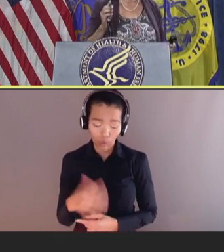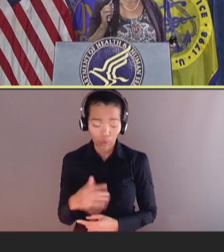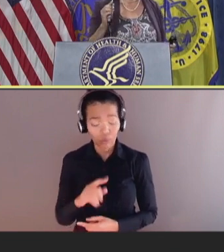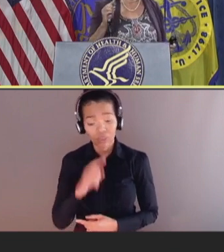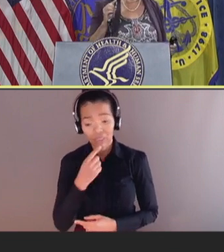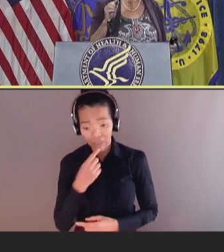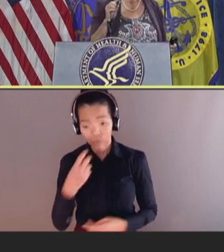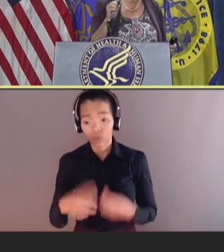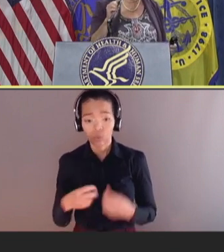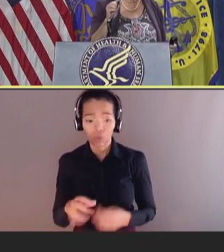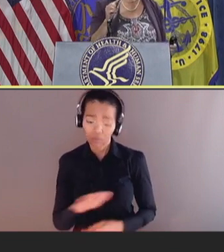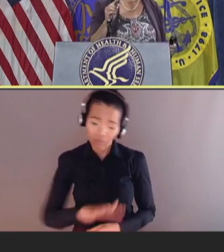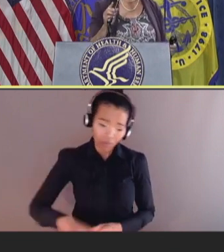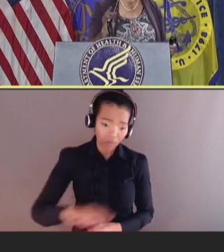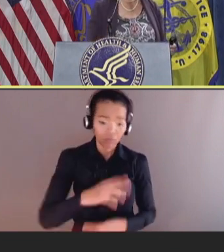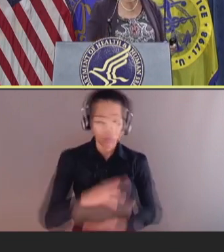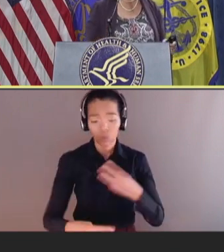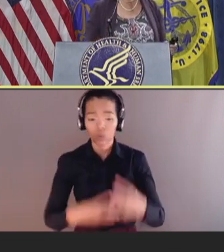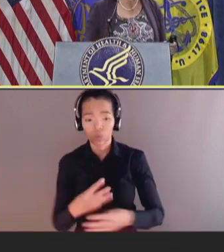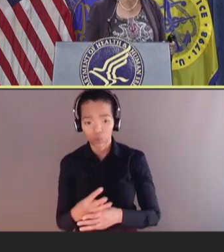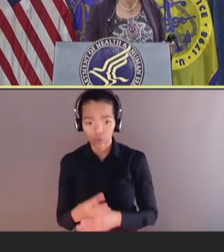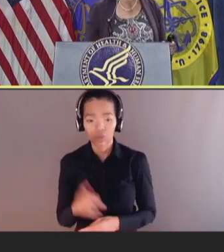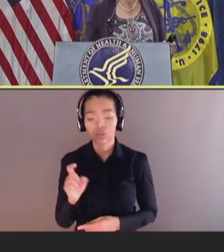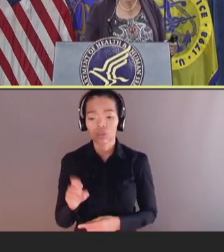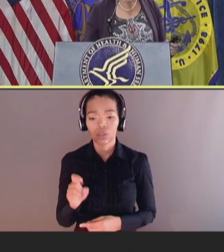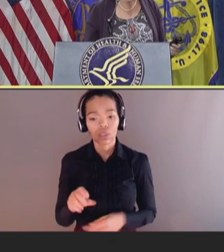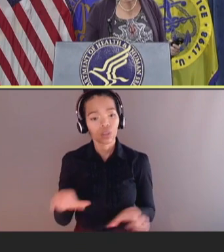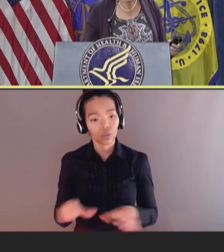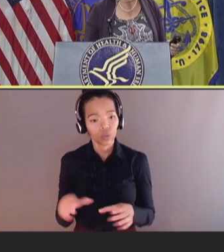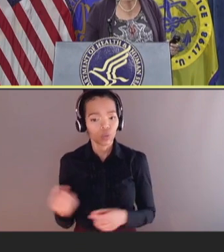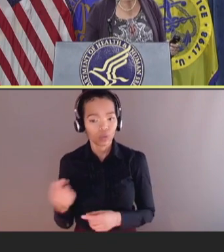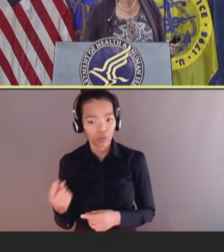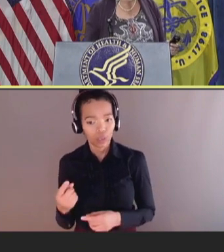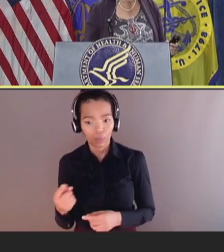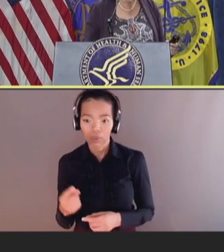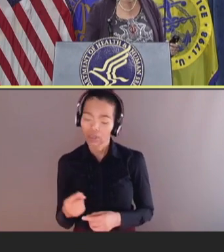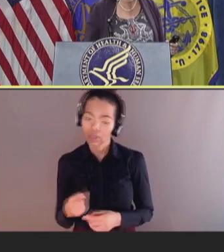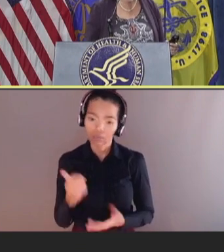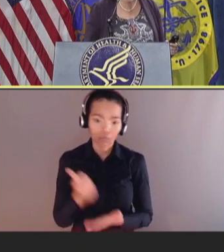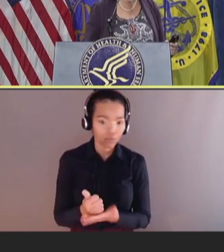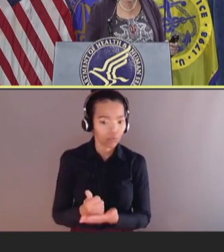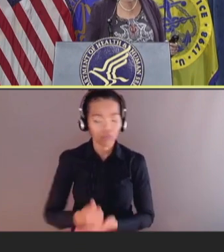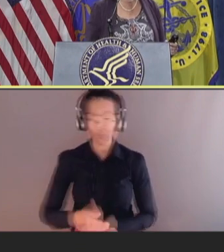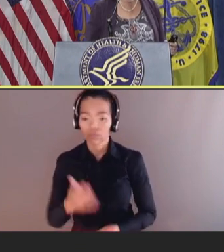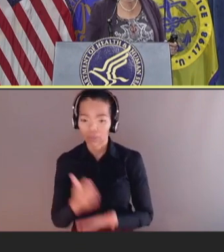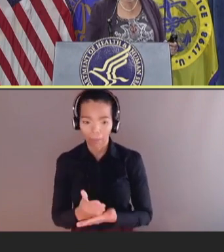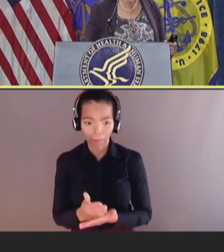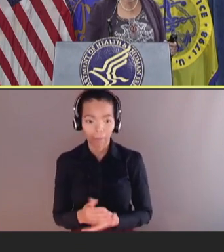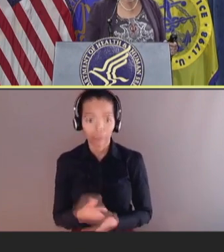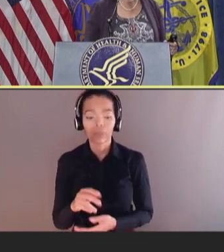and that we really need to do something about it. Vaccines do need to be accelerated. There